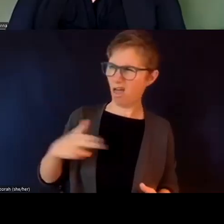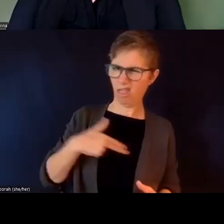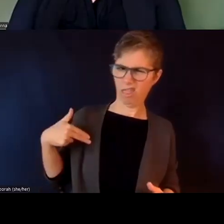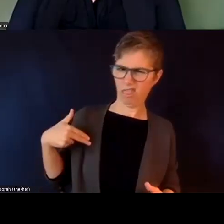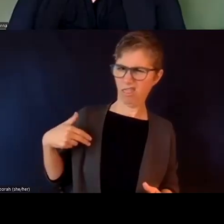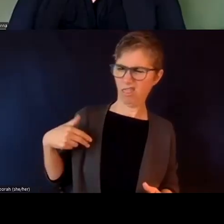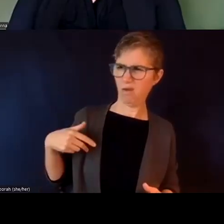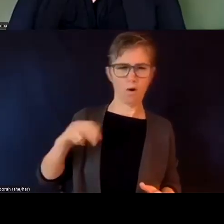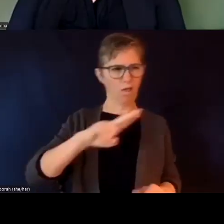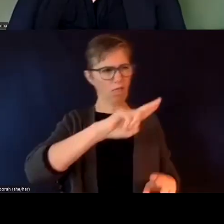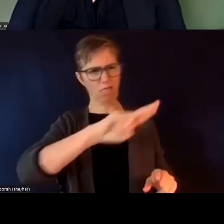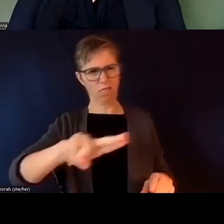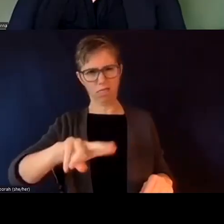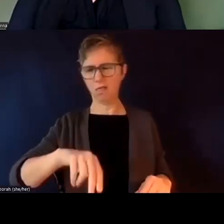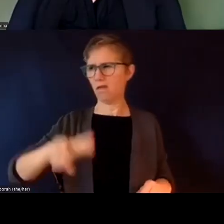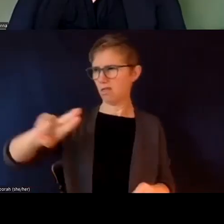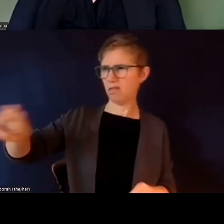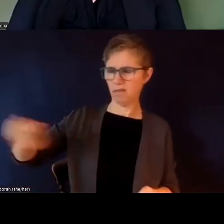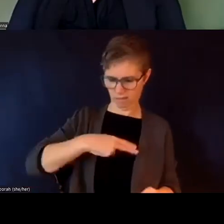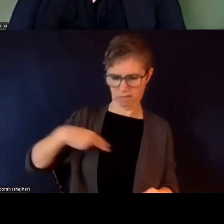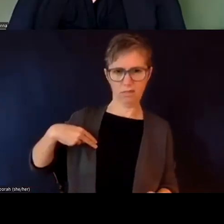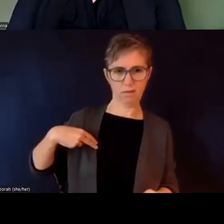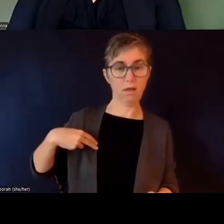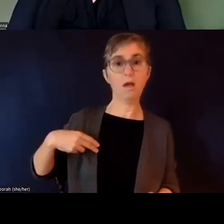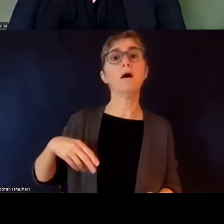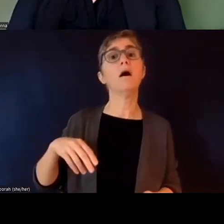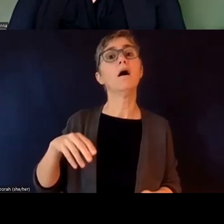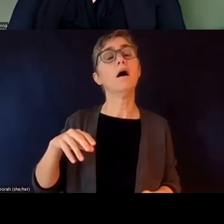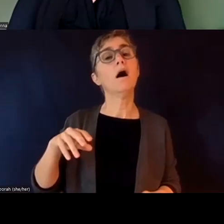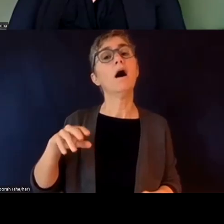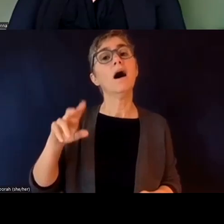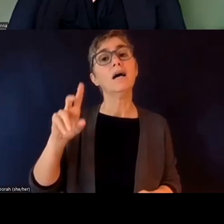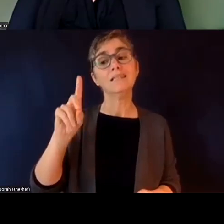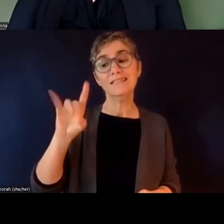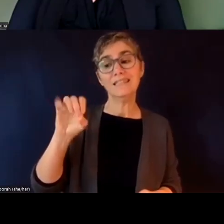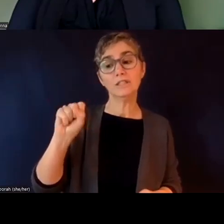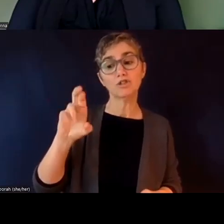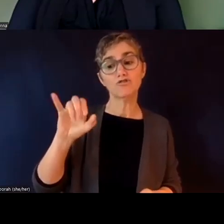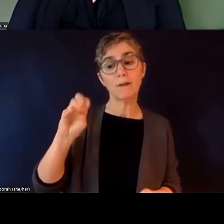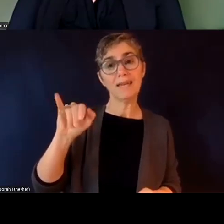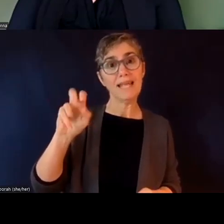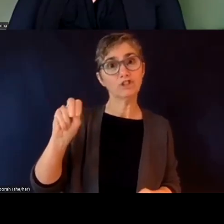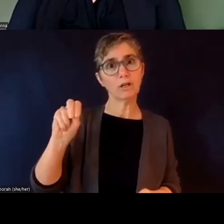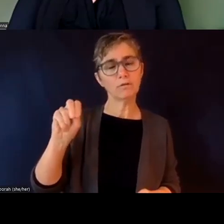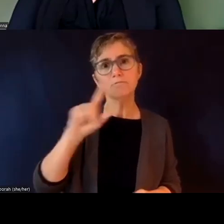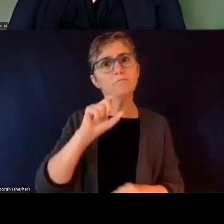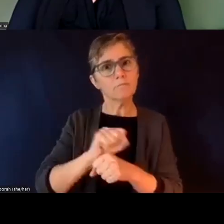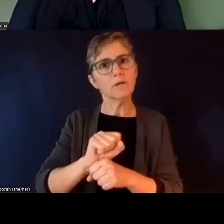had about me. Discrimination is withholding something from me, treating me differently.